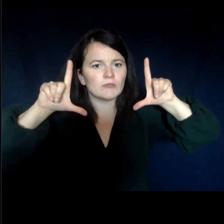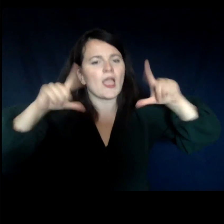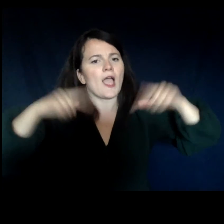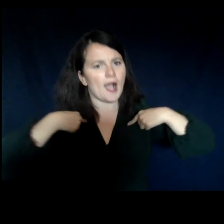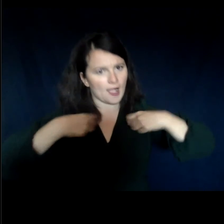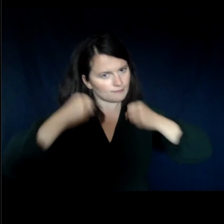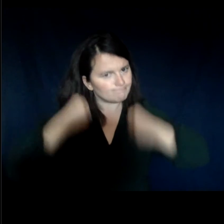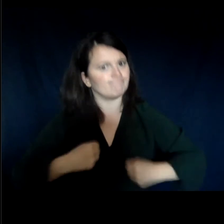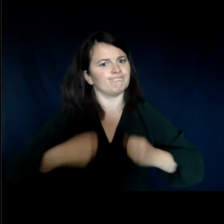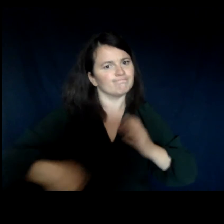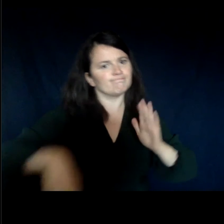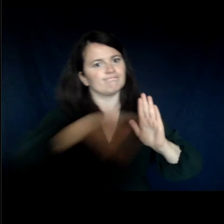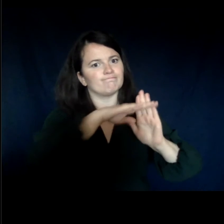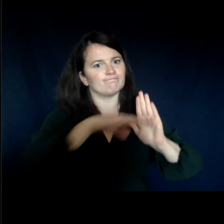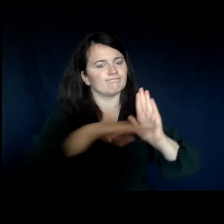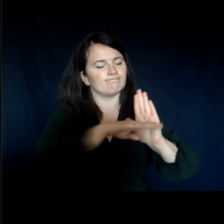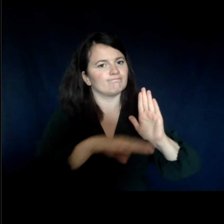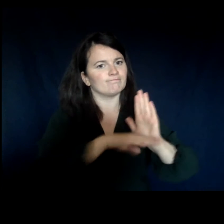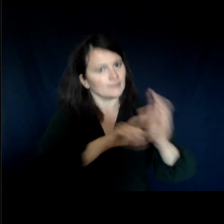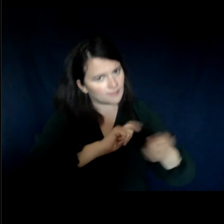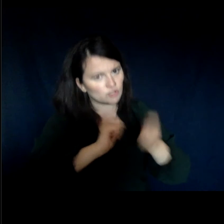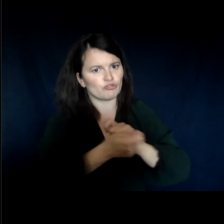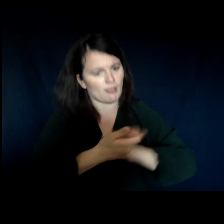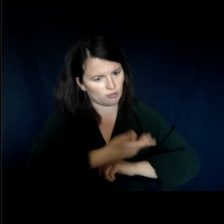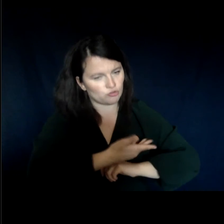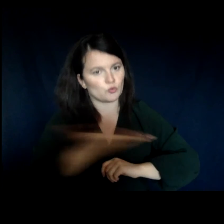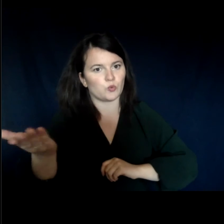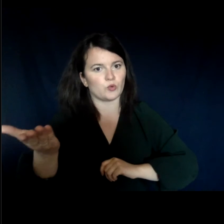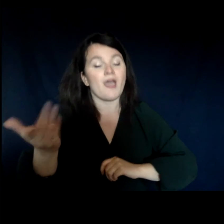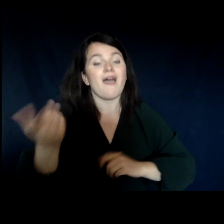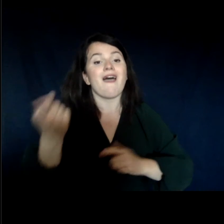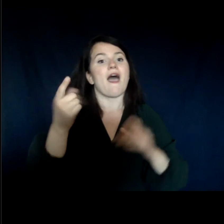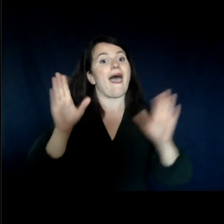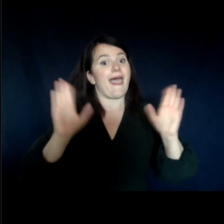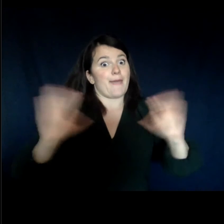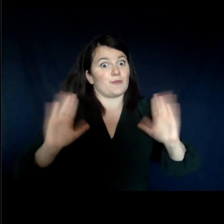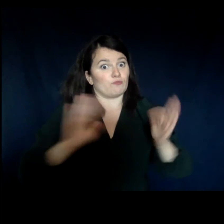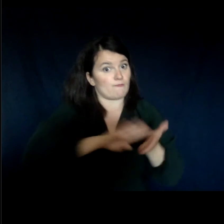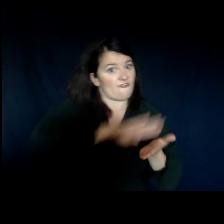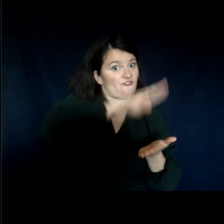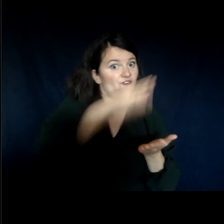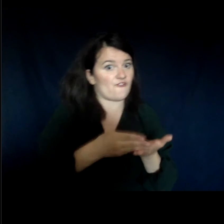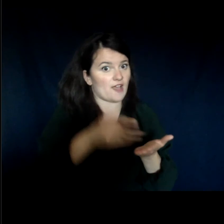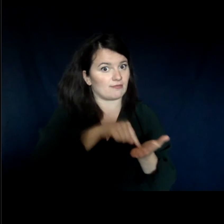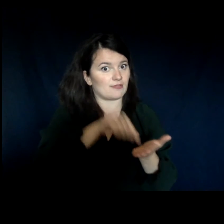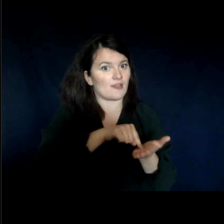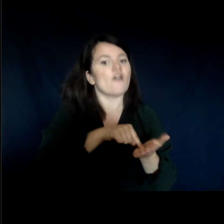We need an emergency fund and it should be feasible to do it. The crisis is now, not in two years from now.